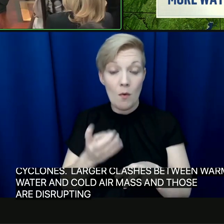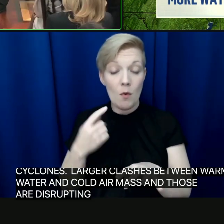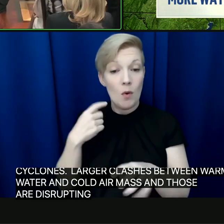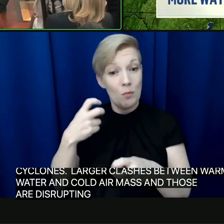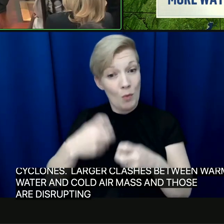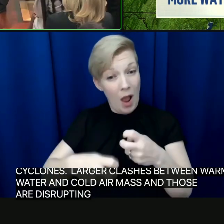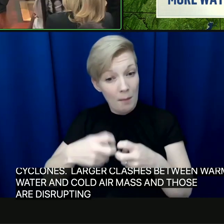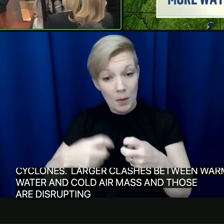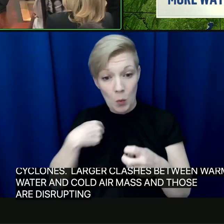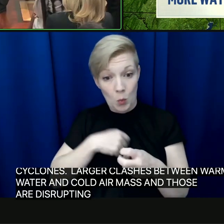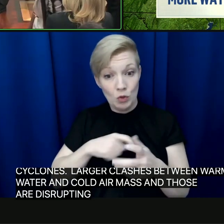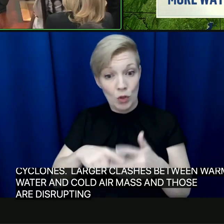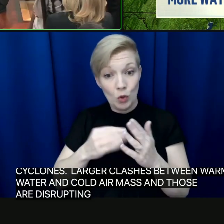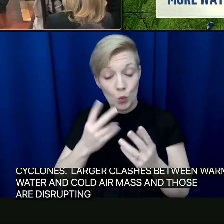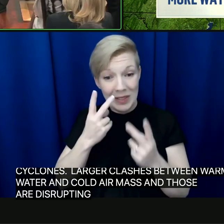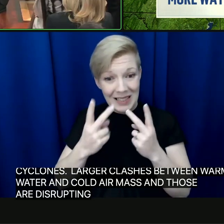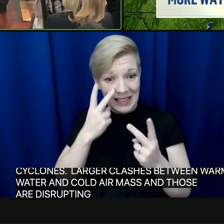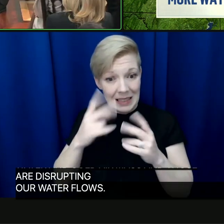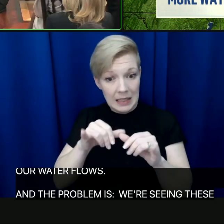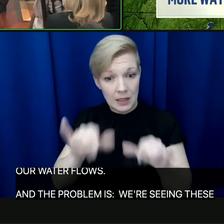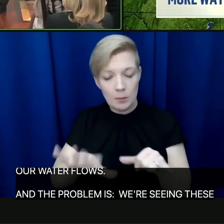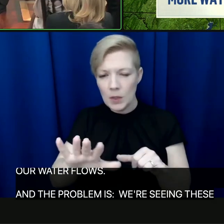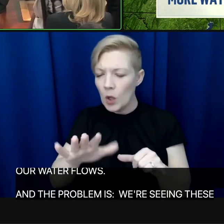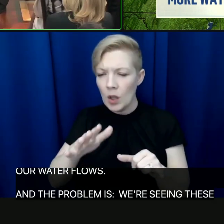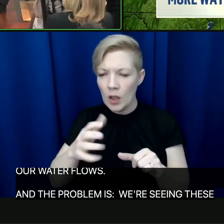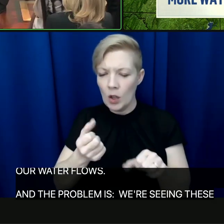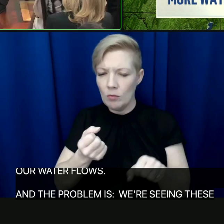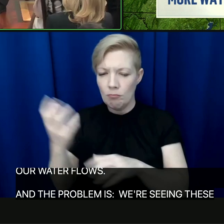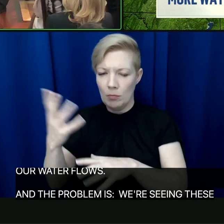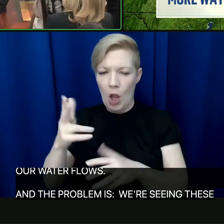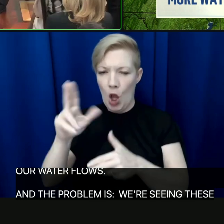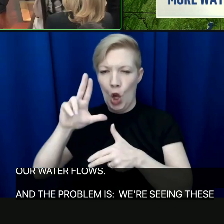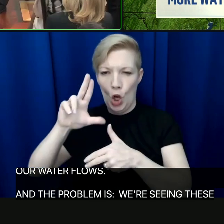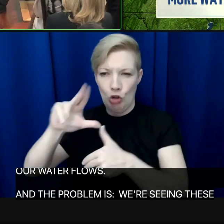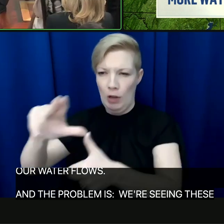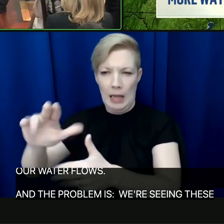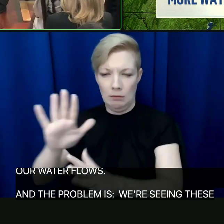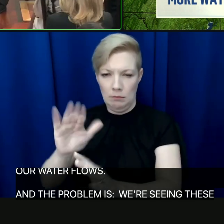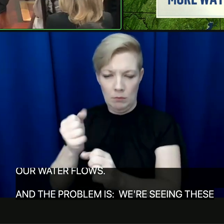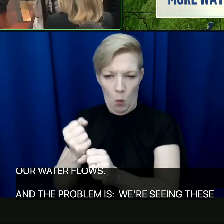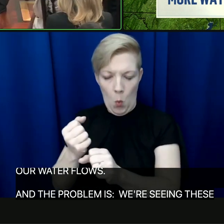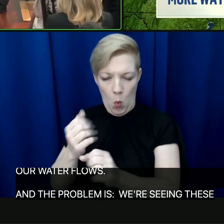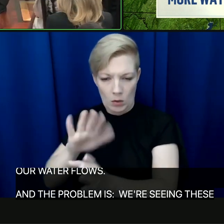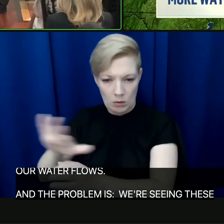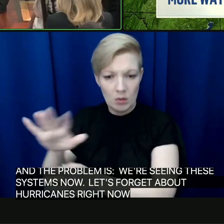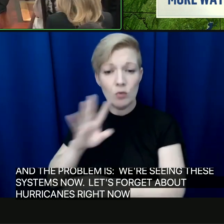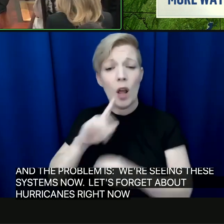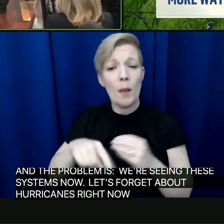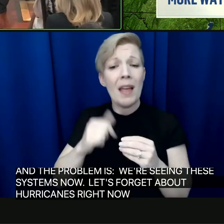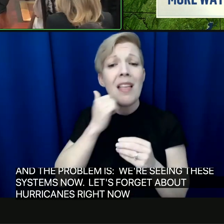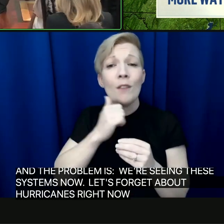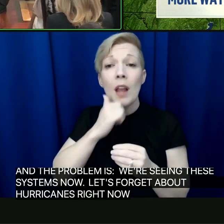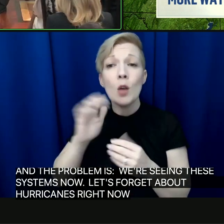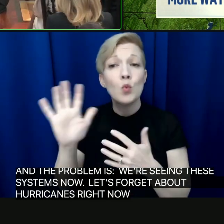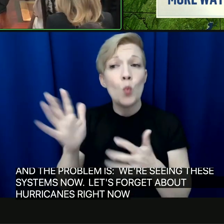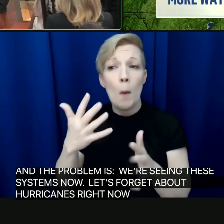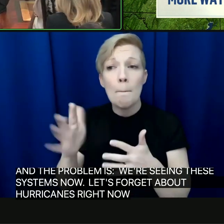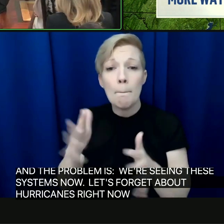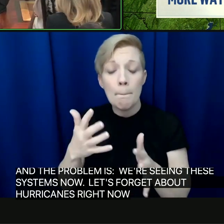now not let's forget about hurricanes right now. Let's just talk about everyday storms as we get a degree of warming in the atmosphere.